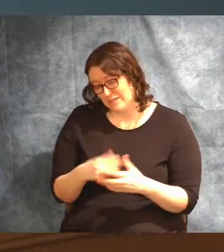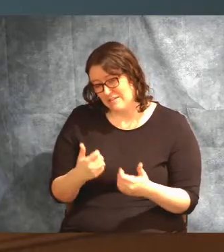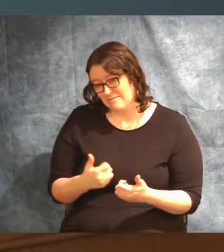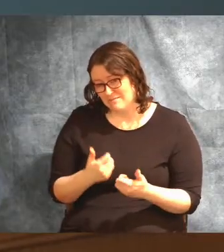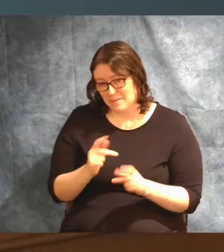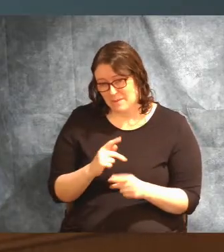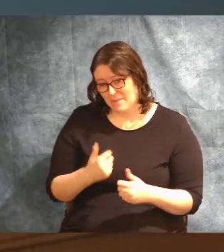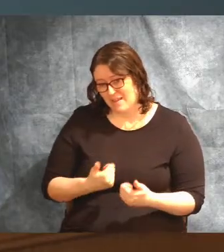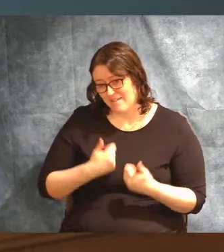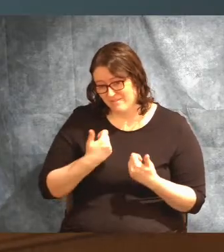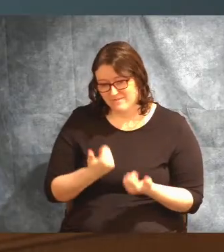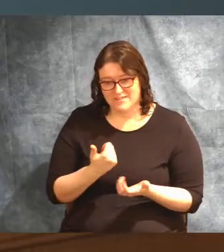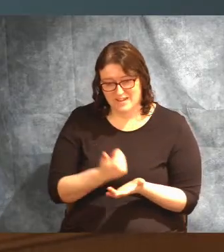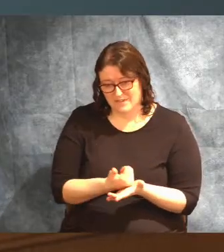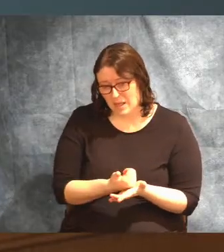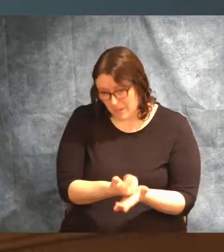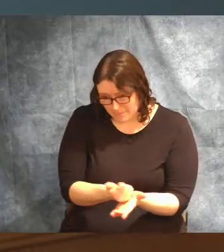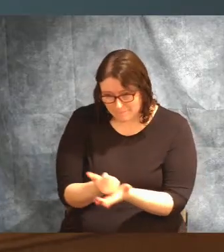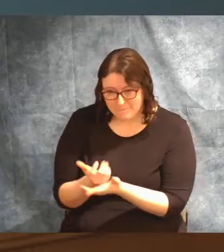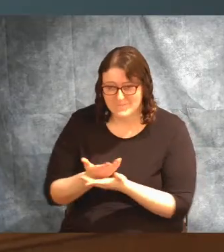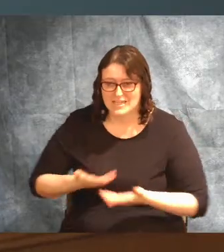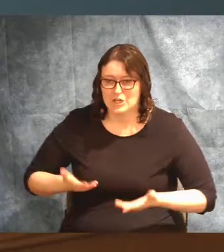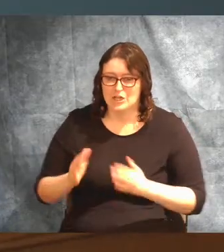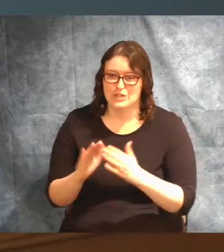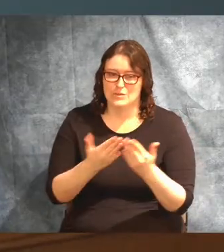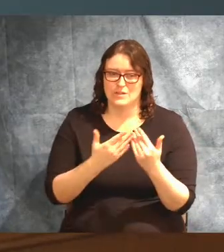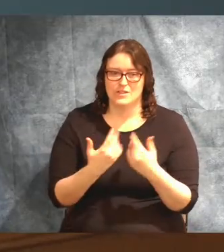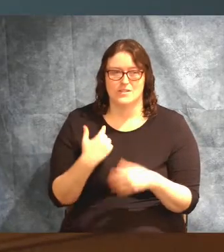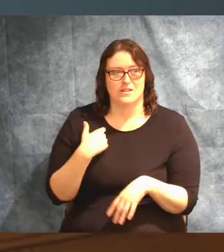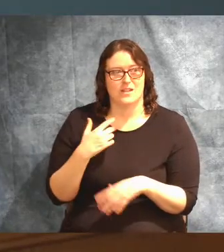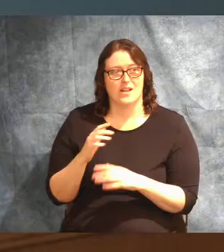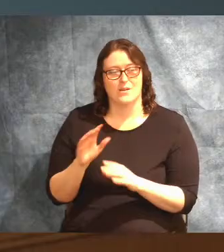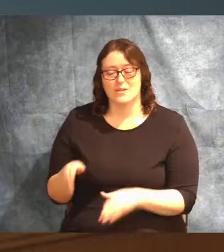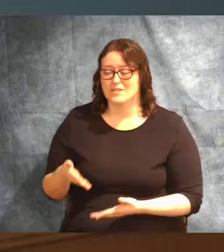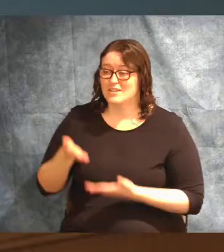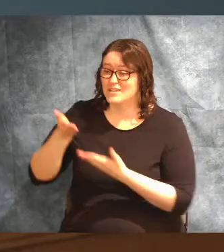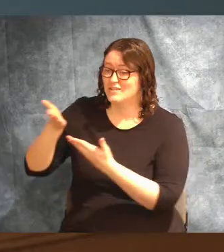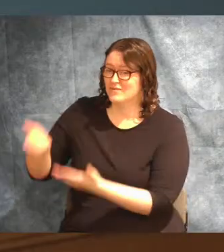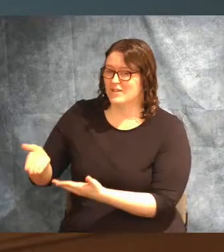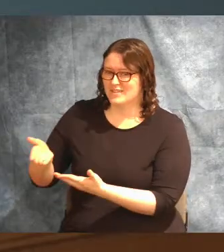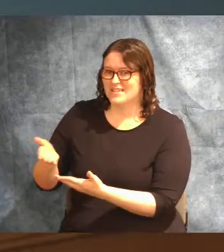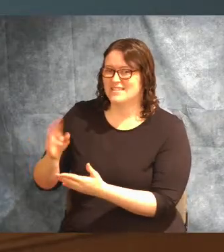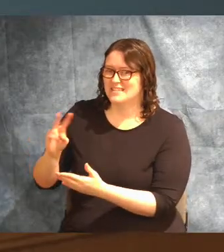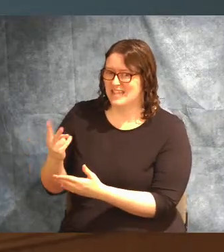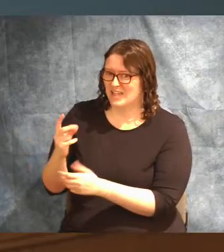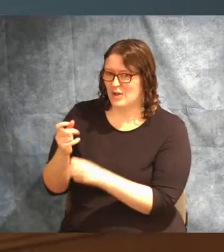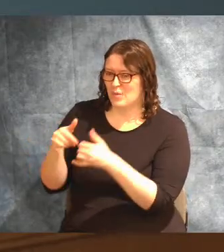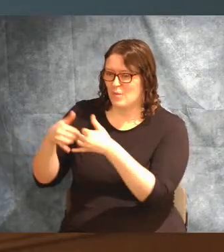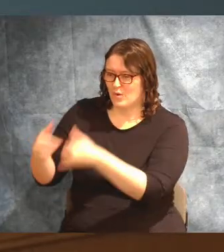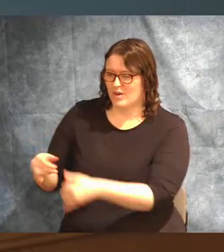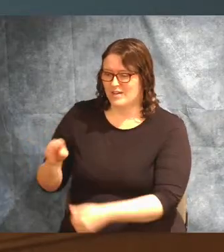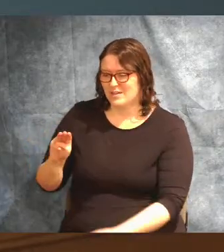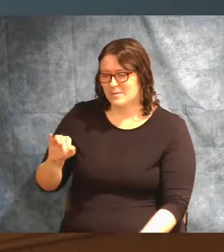and I was able to provide the second one to Mike Oddioso who is a state Representative